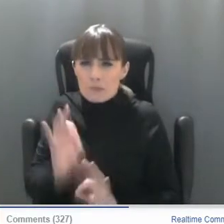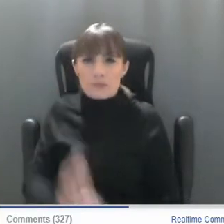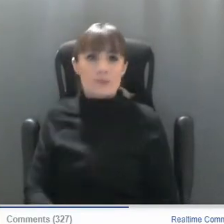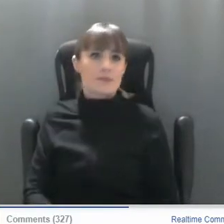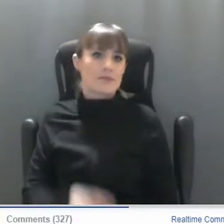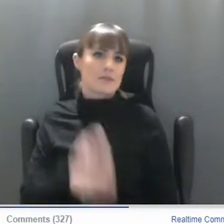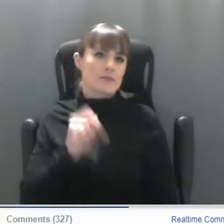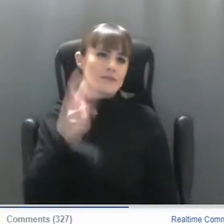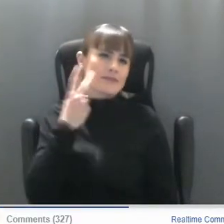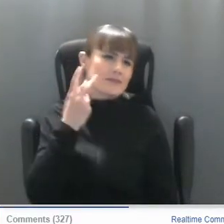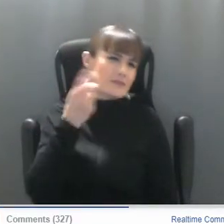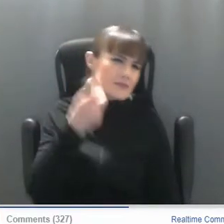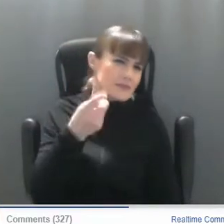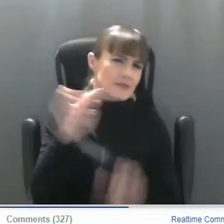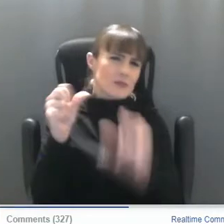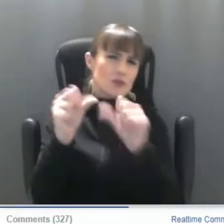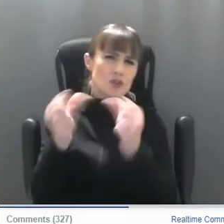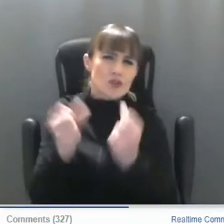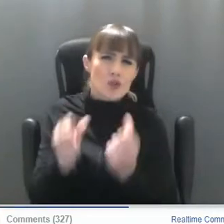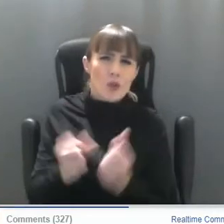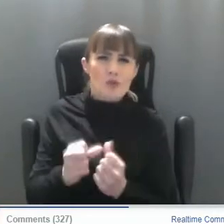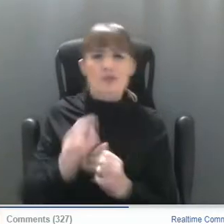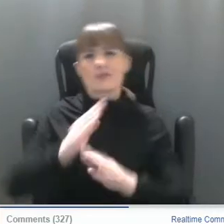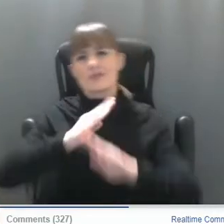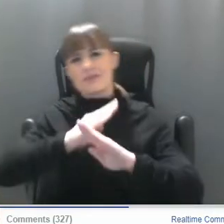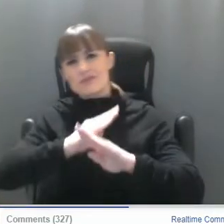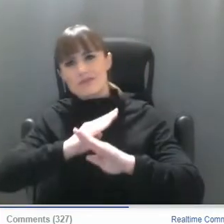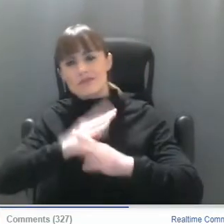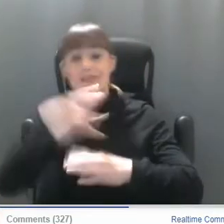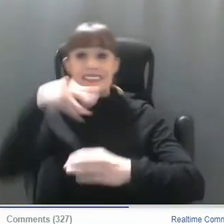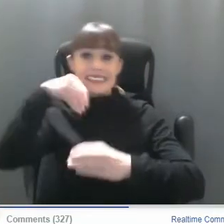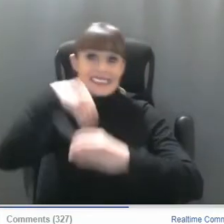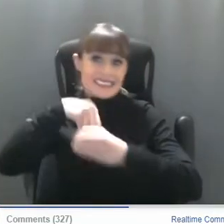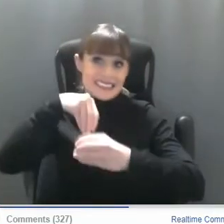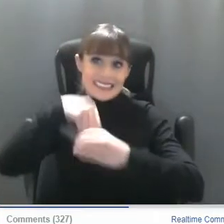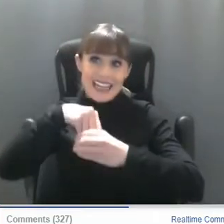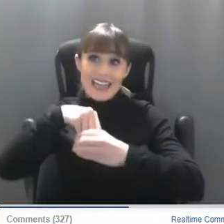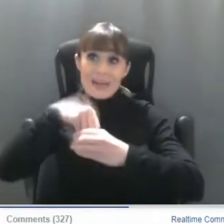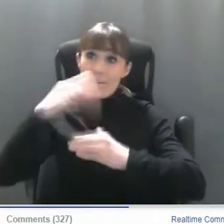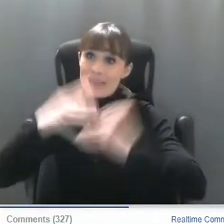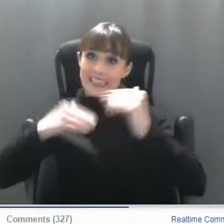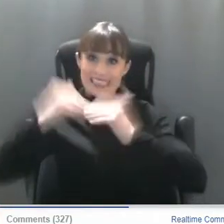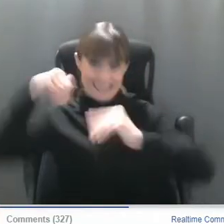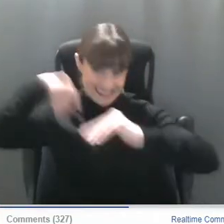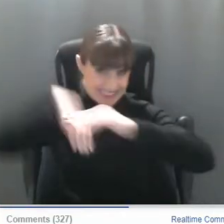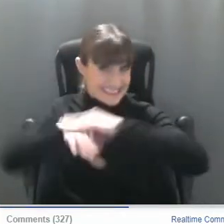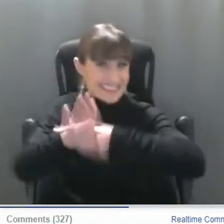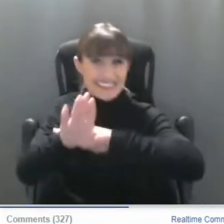Inside areas are closed, but the important part- the hamburgers are open!